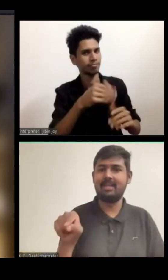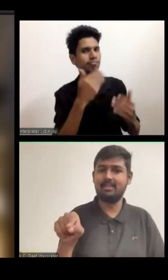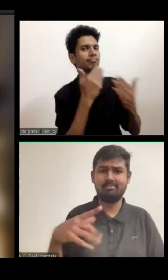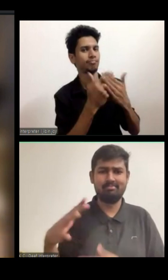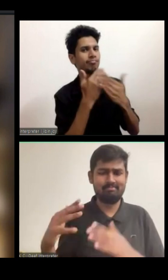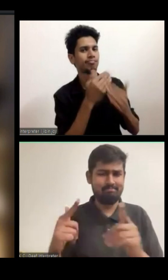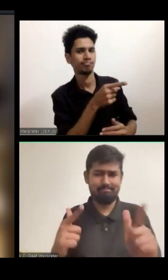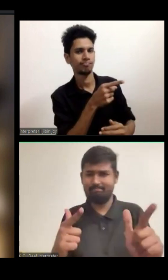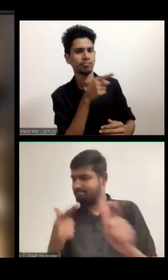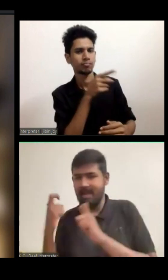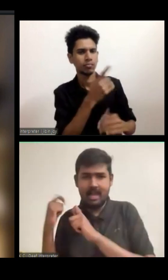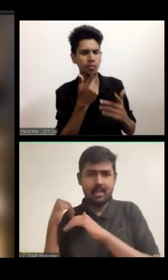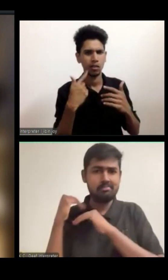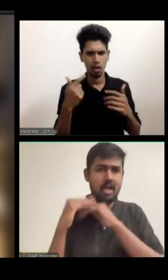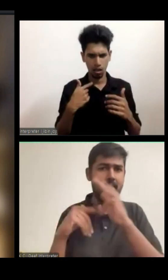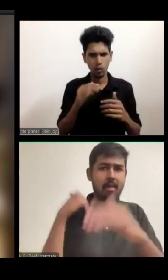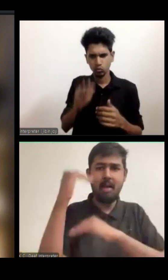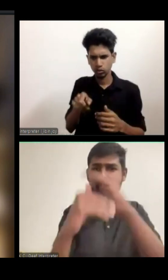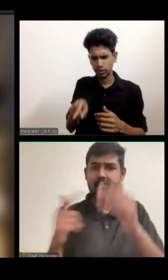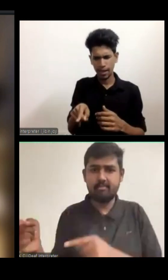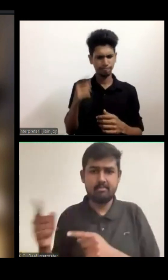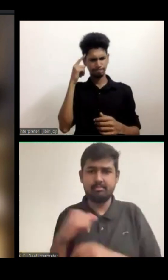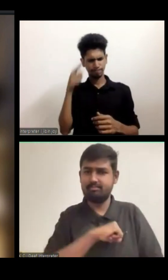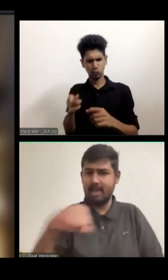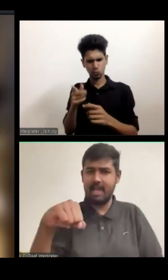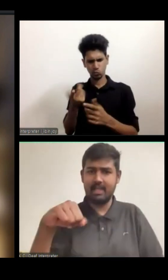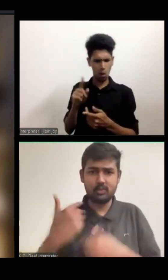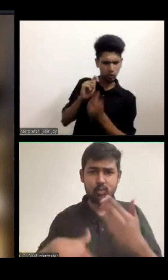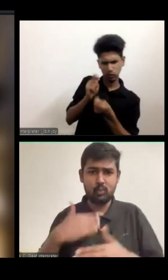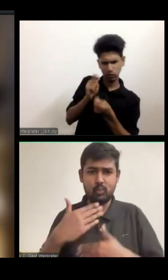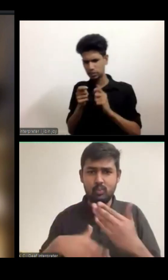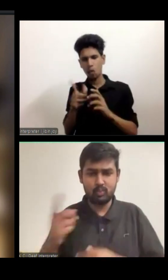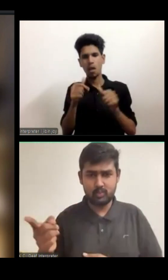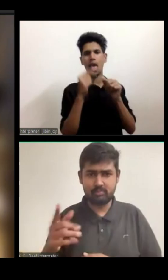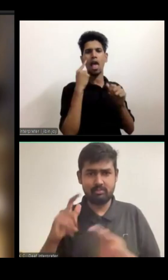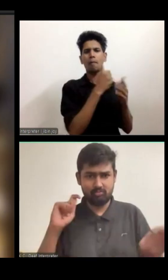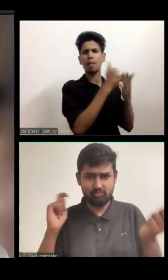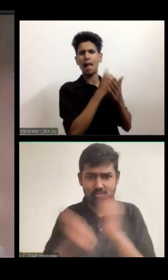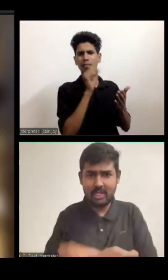Than to change a child. And our main objective is... To make learning fun... Not just make something available.